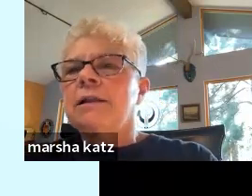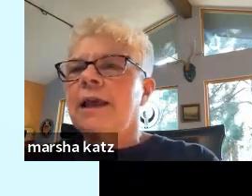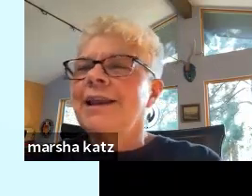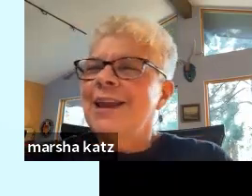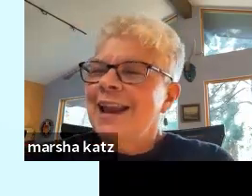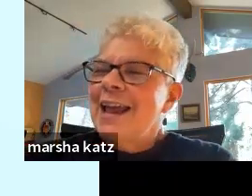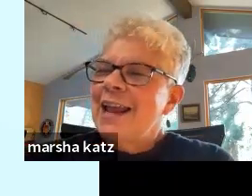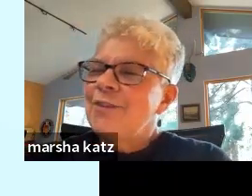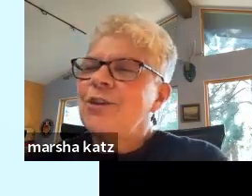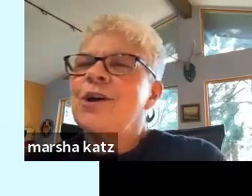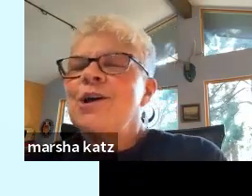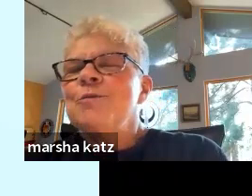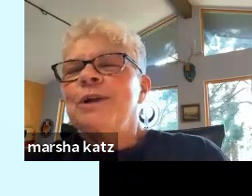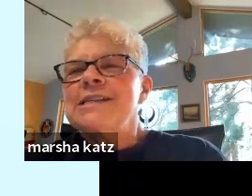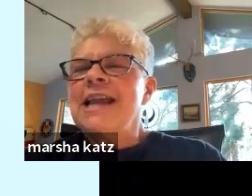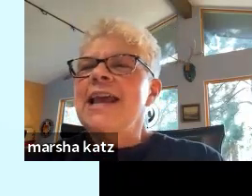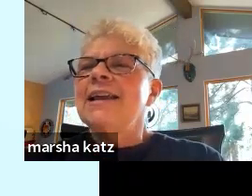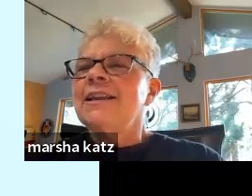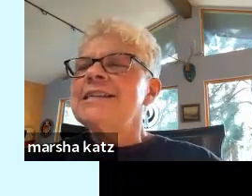this. I have a number of things in my own personal library I have